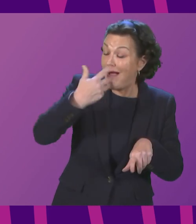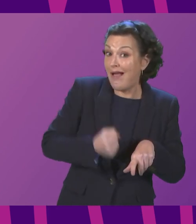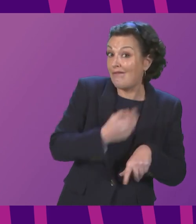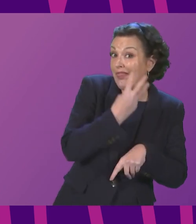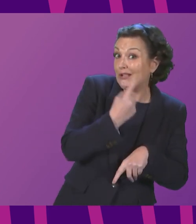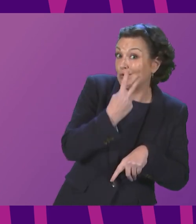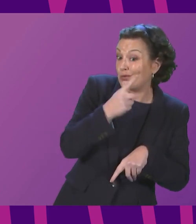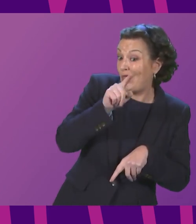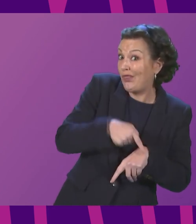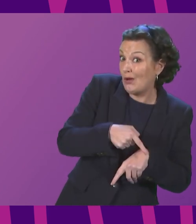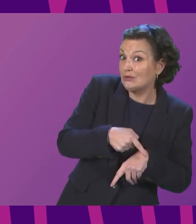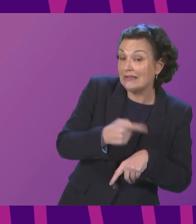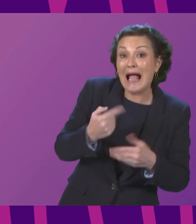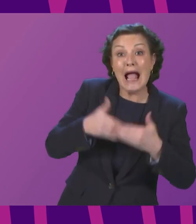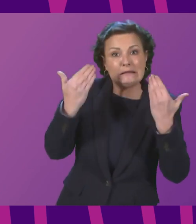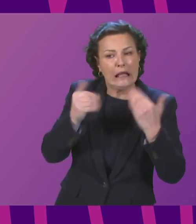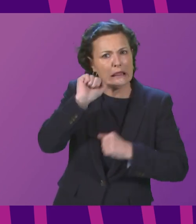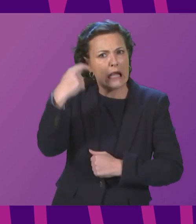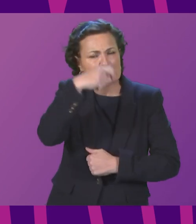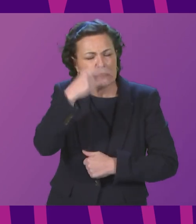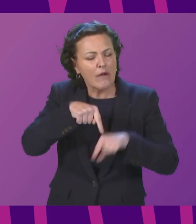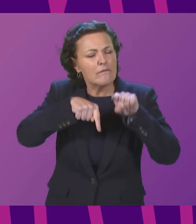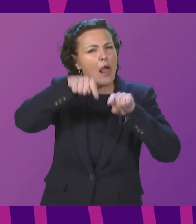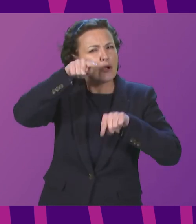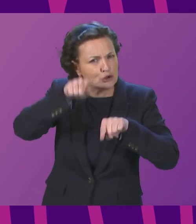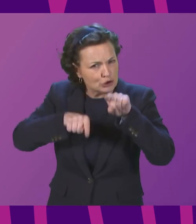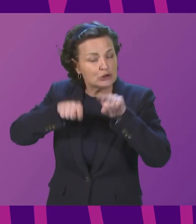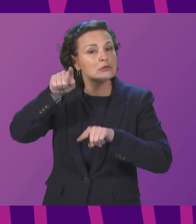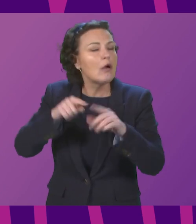fluctuating; it always fluctuates, for a variety of reasons. For example, if there is equipment